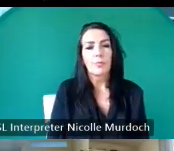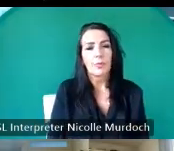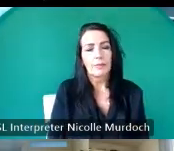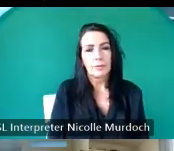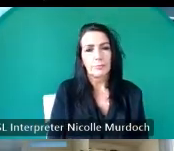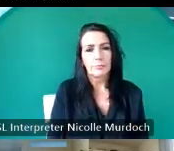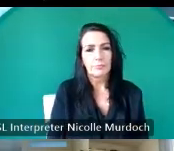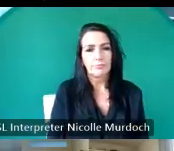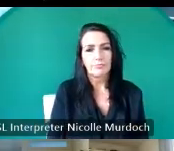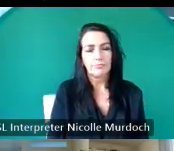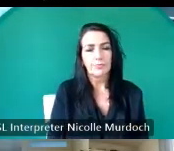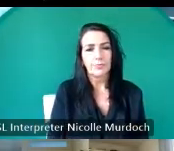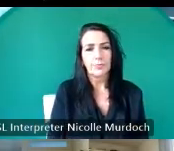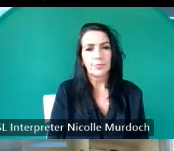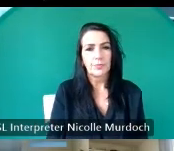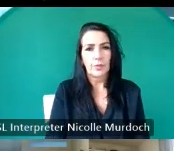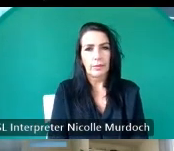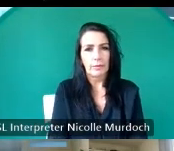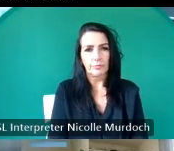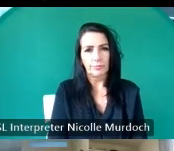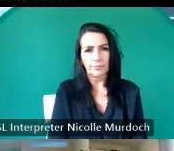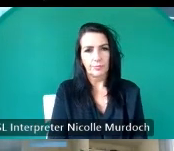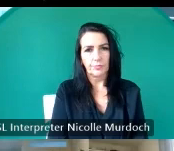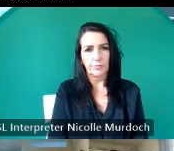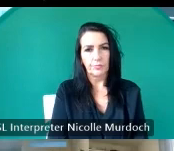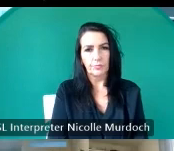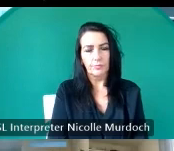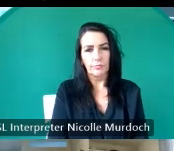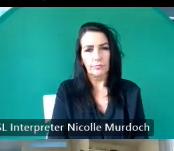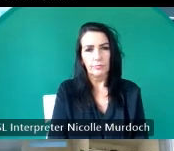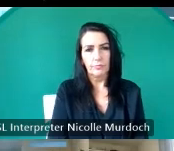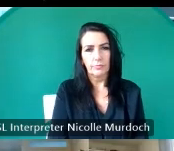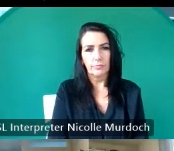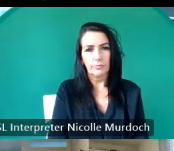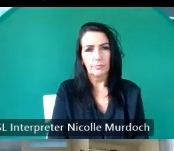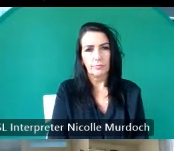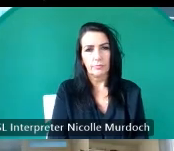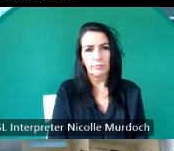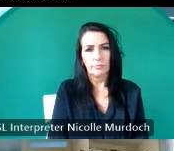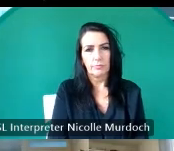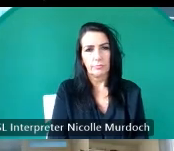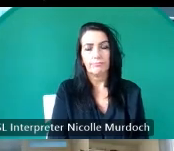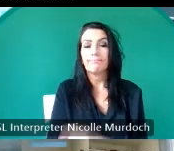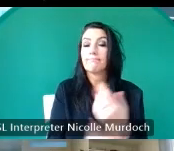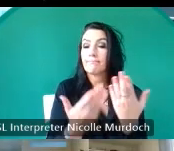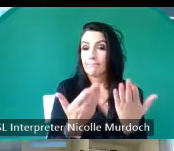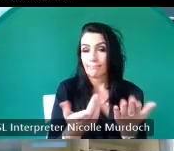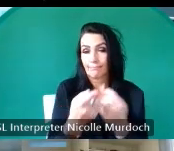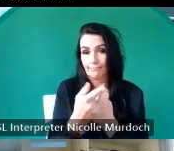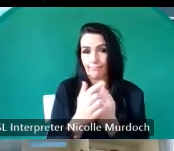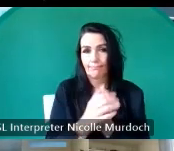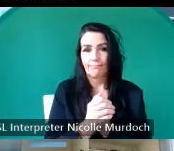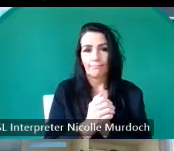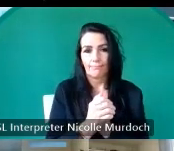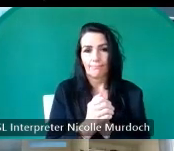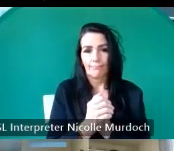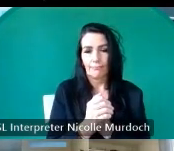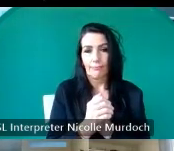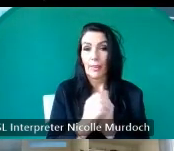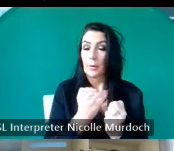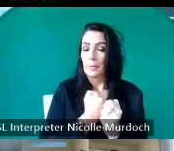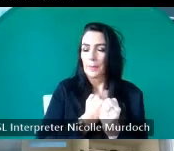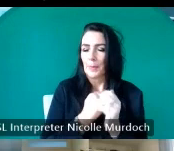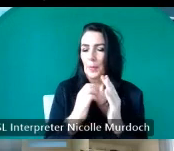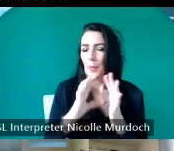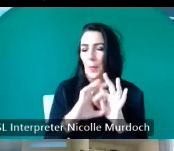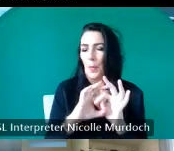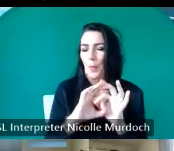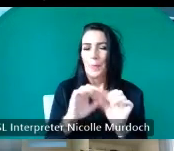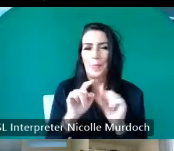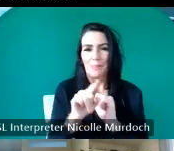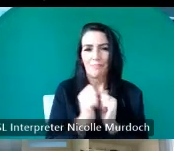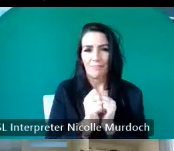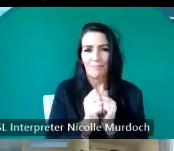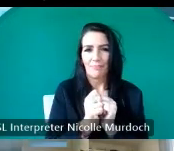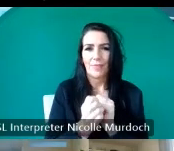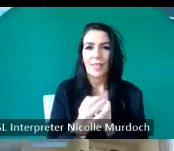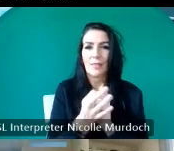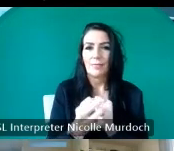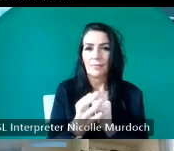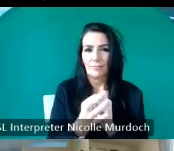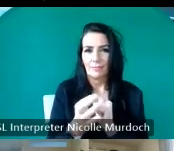slid so here we are uh that's my home and Islands I live on the a of EG which is the most populated